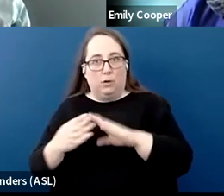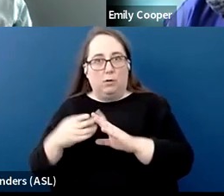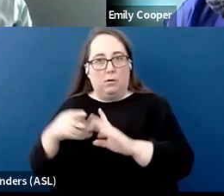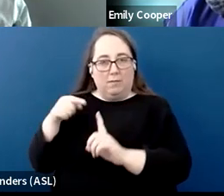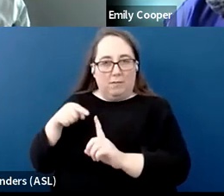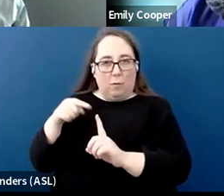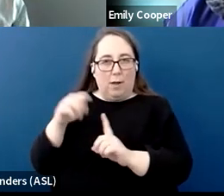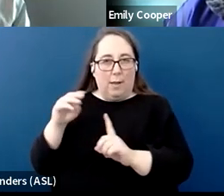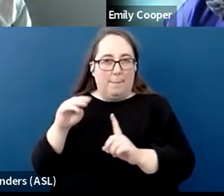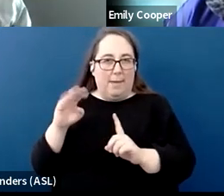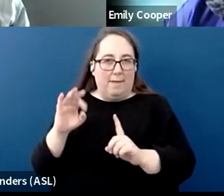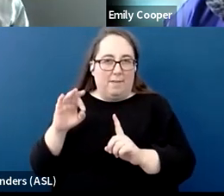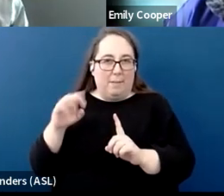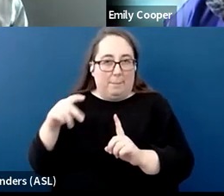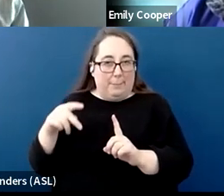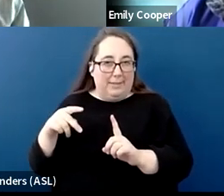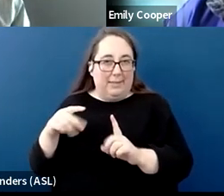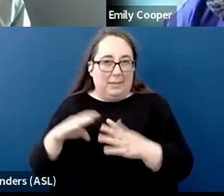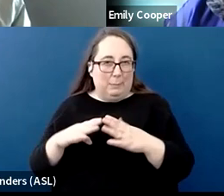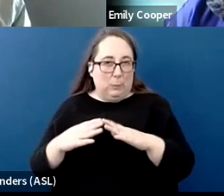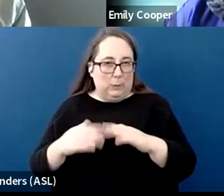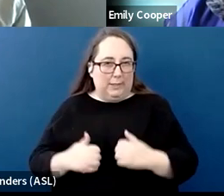The rent for one bedroom is $1500.